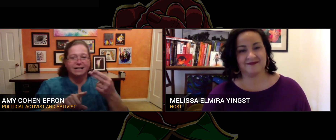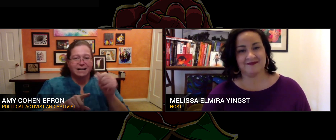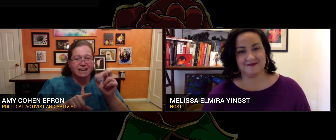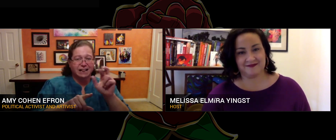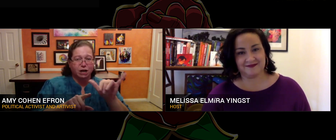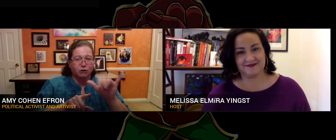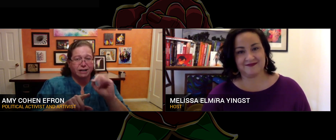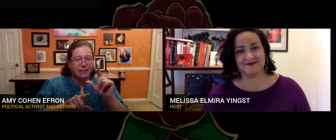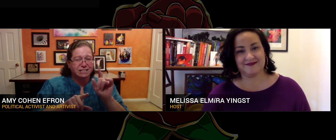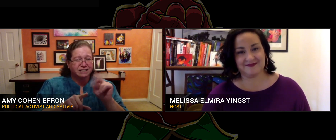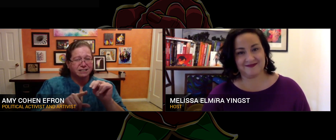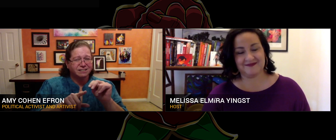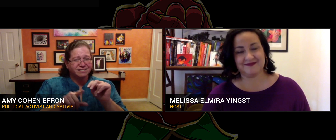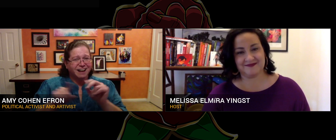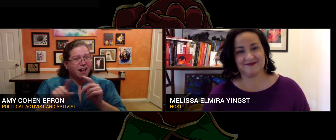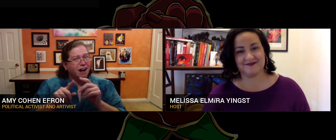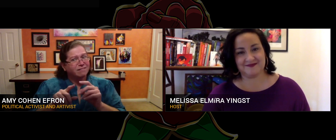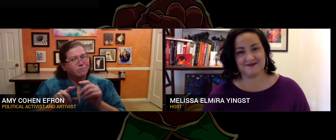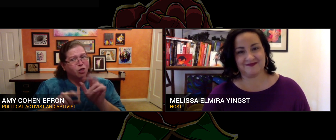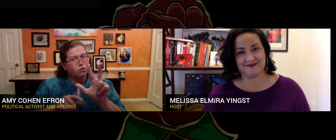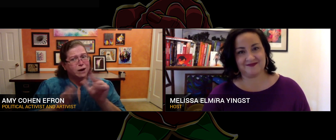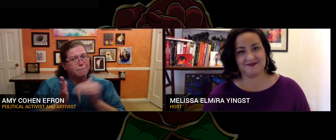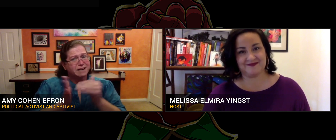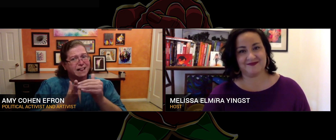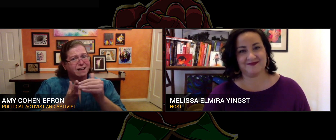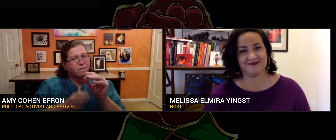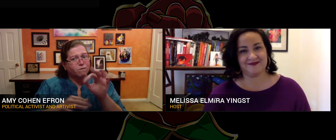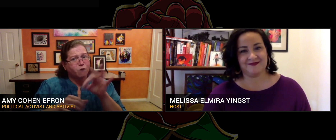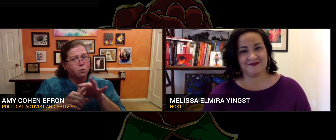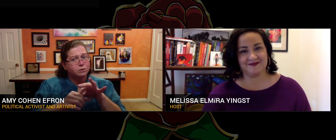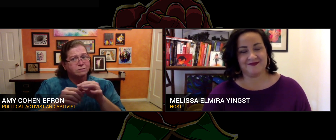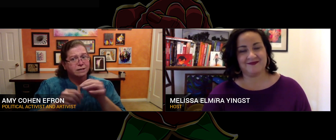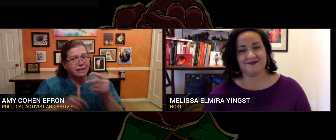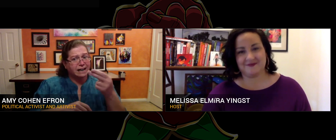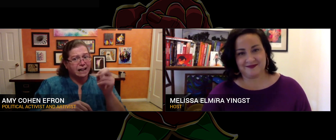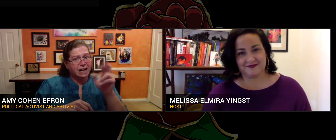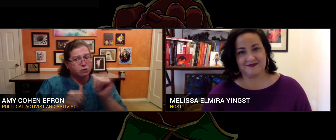and Hillary Clinton, who had 3 million more votes.